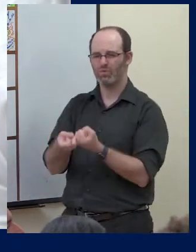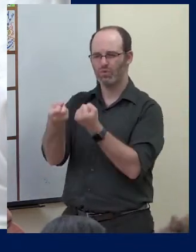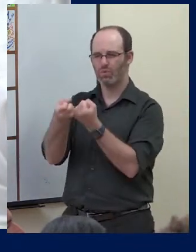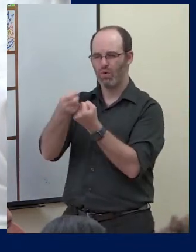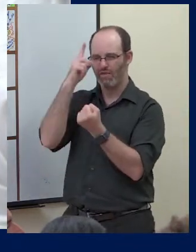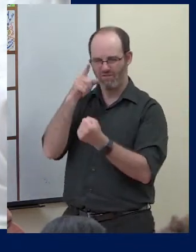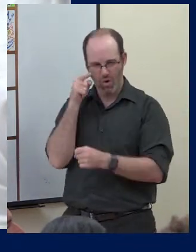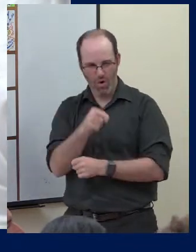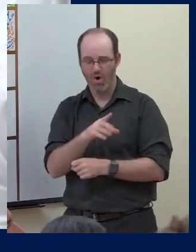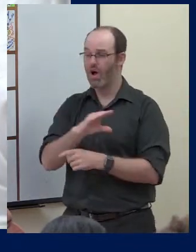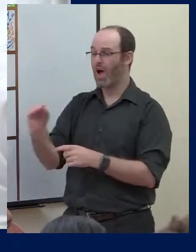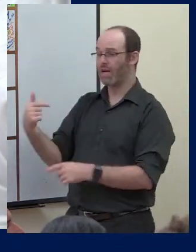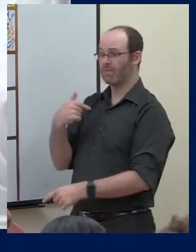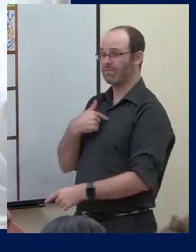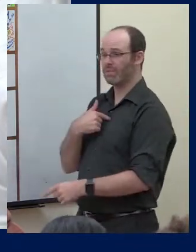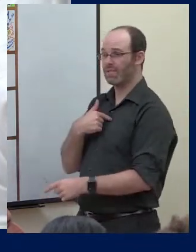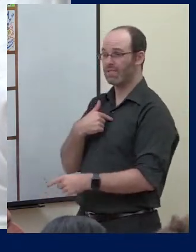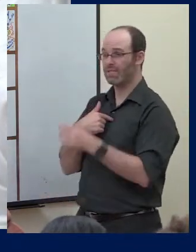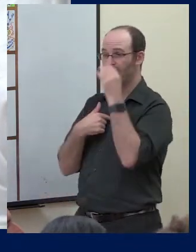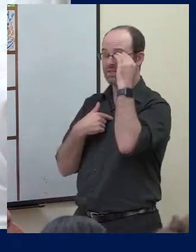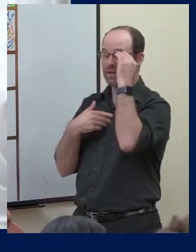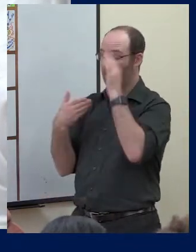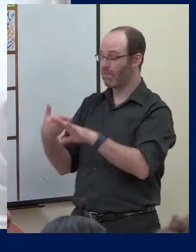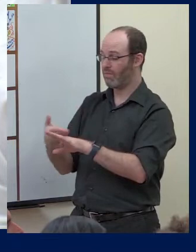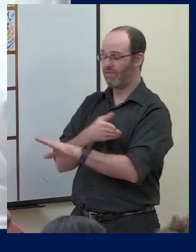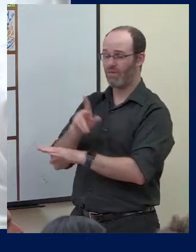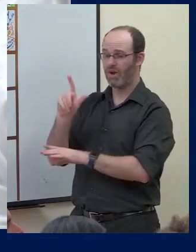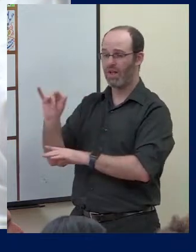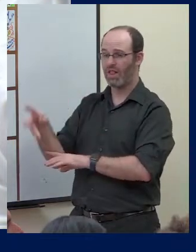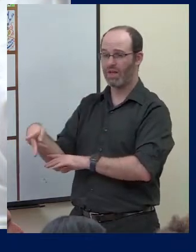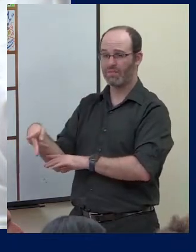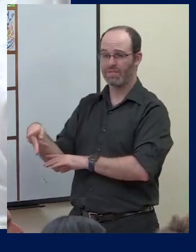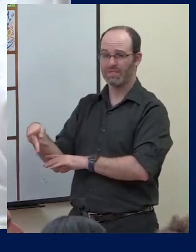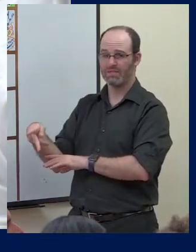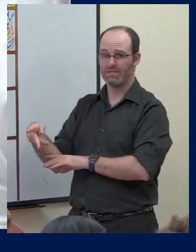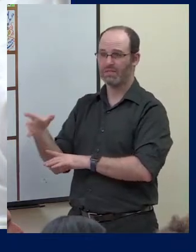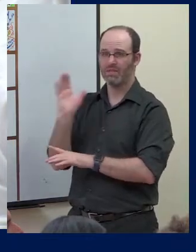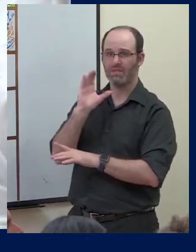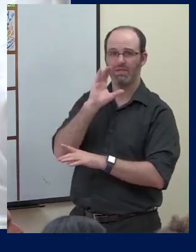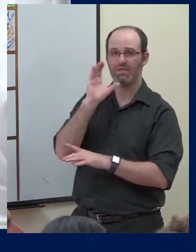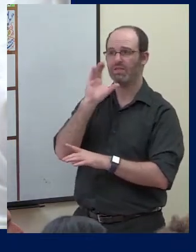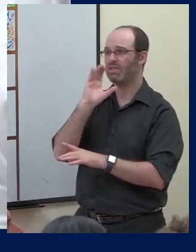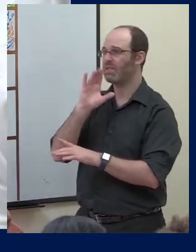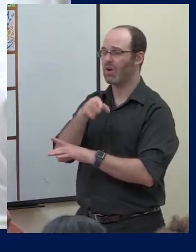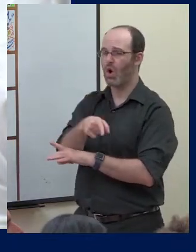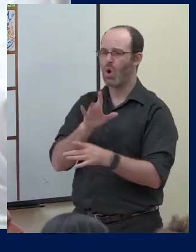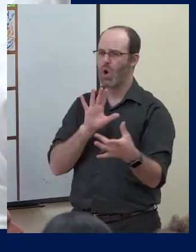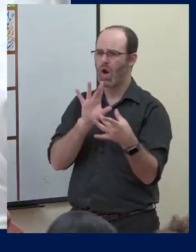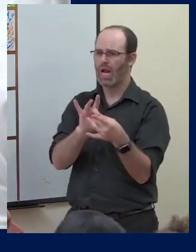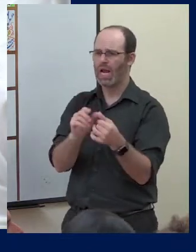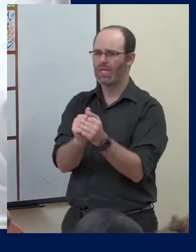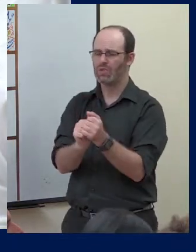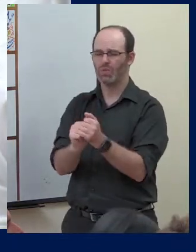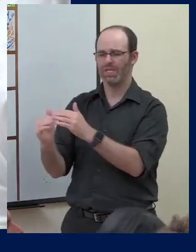He for finding L IP, there was nowhere for her to connect with her peers in a safe environment.